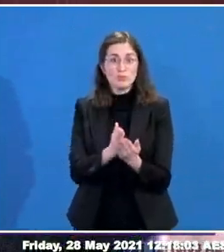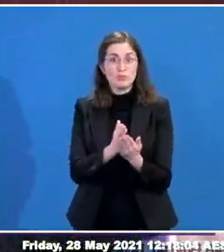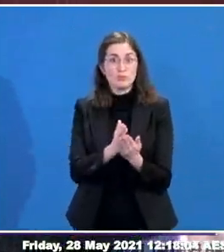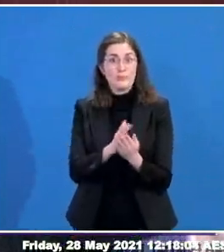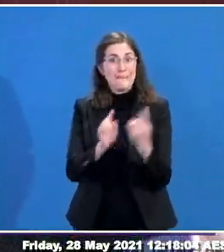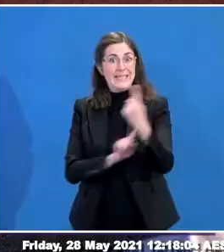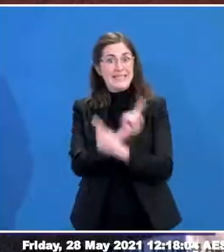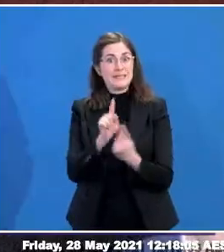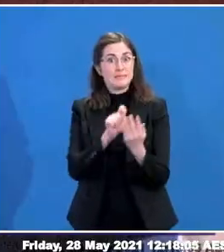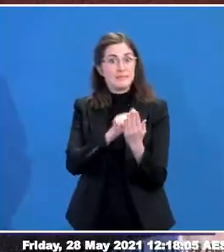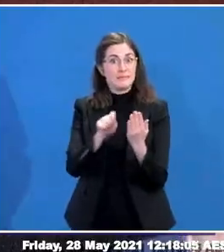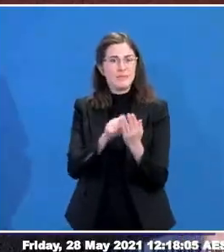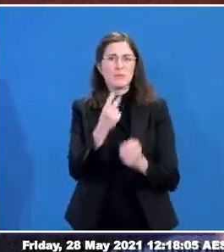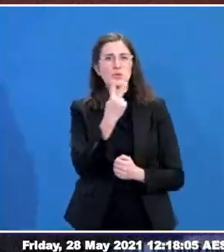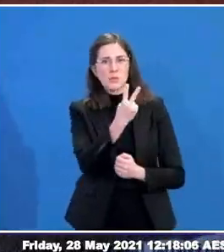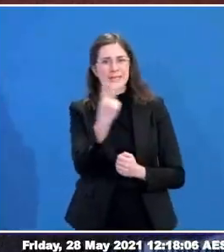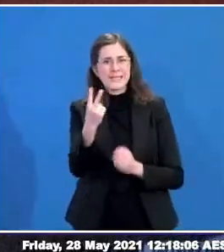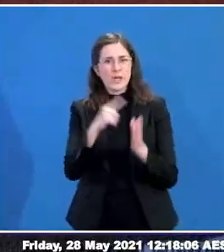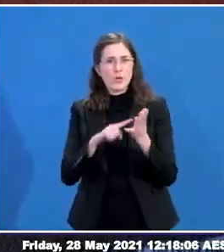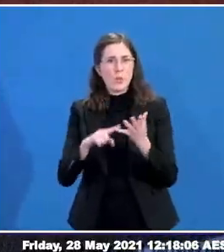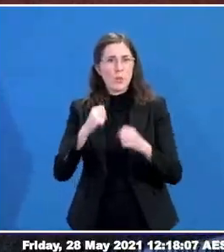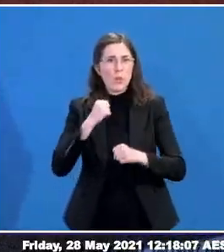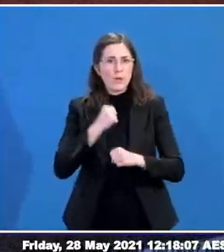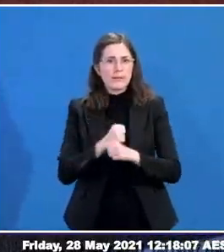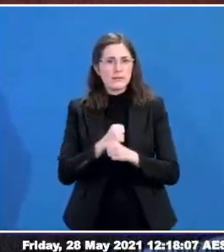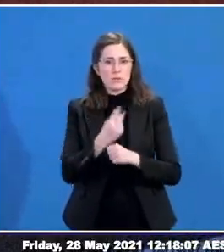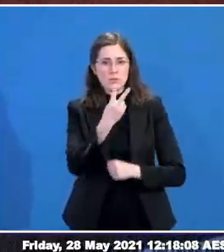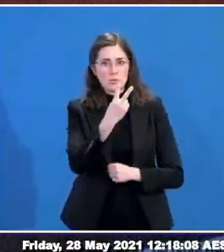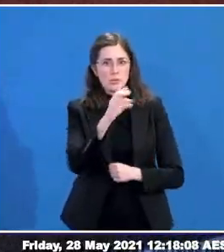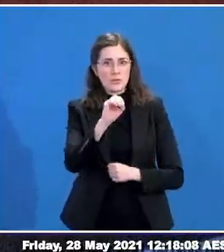which was on 22 August 2019,